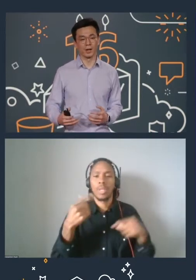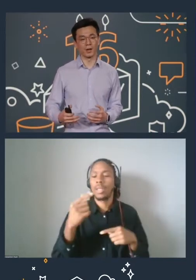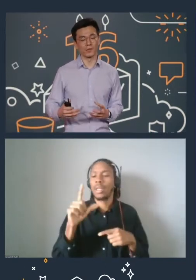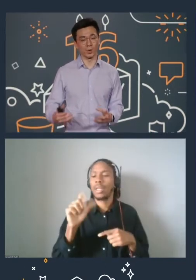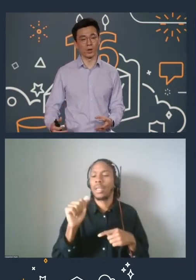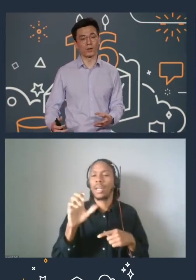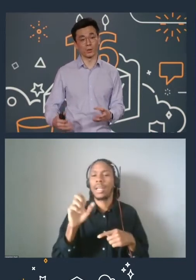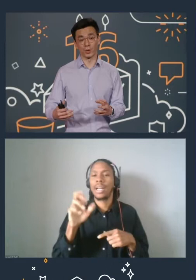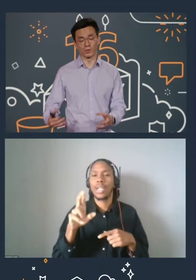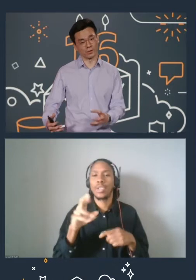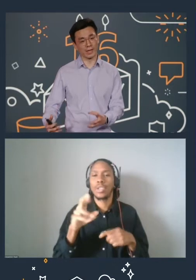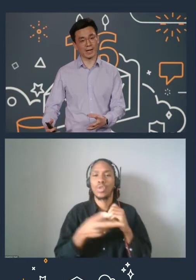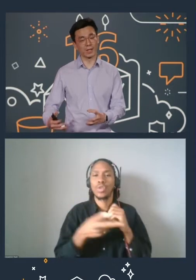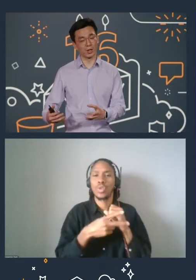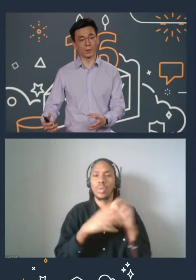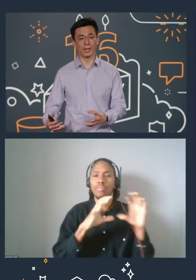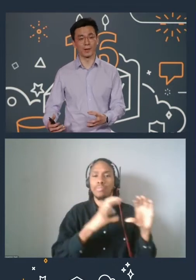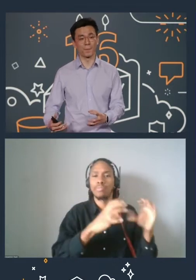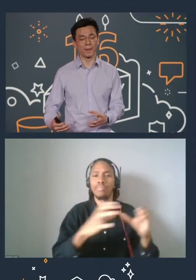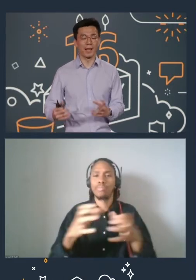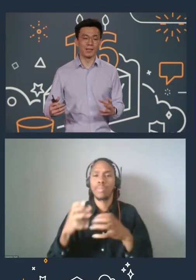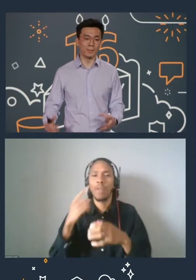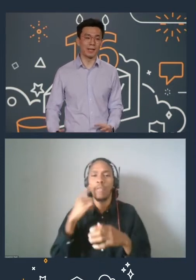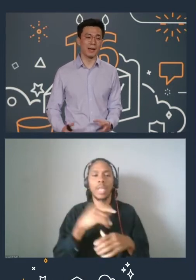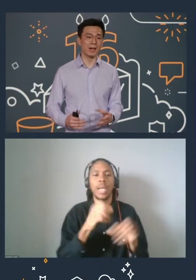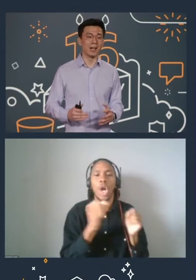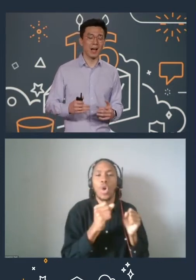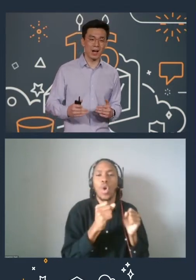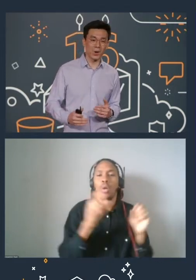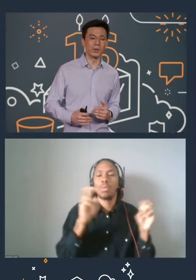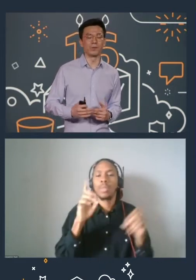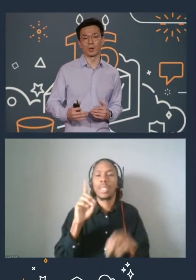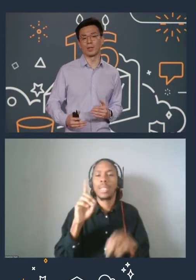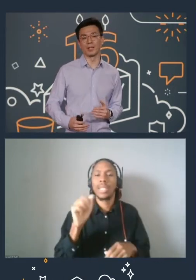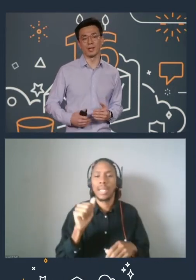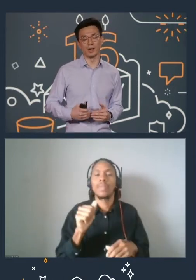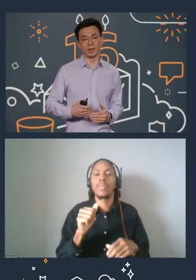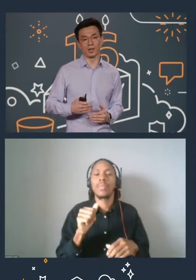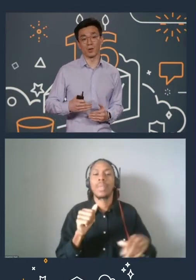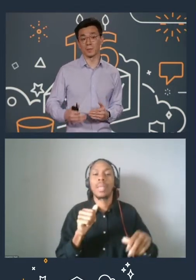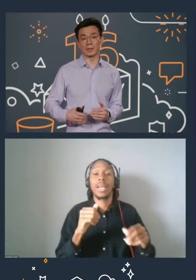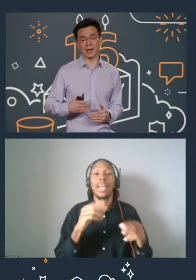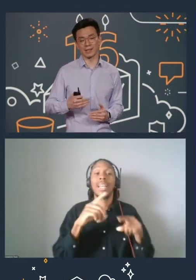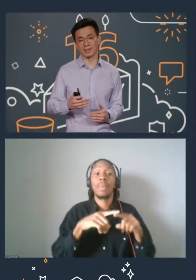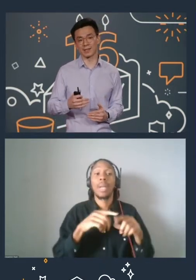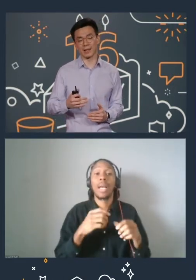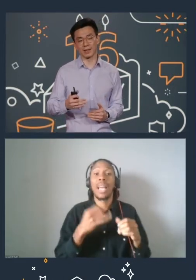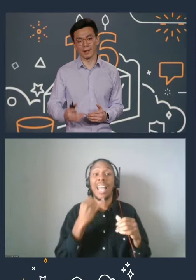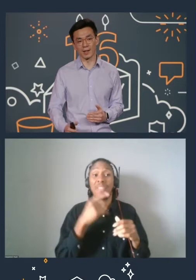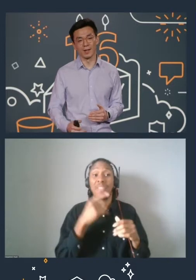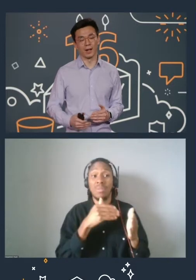for that kind of code data. And the depending on how infrequently you expect to access that data,